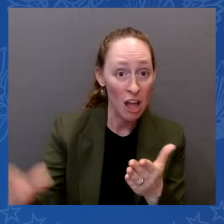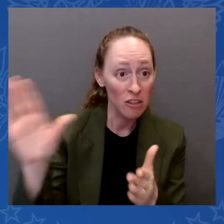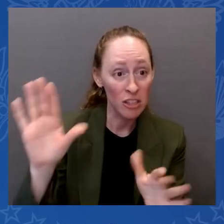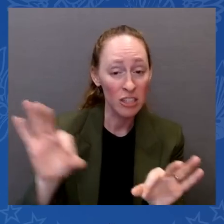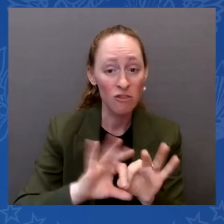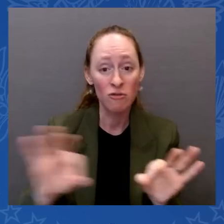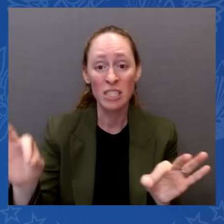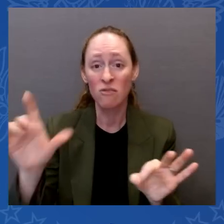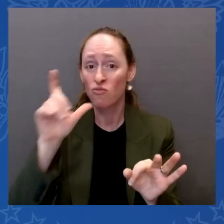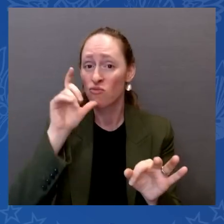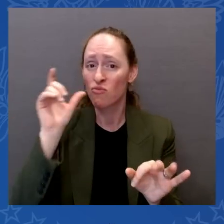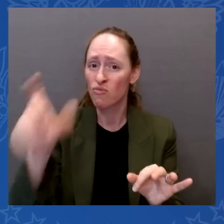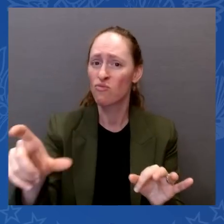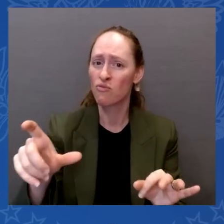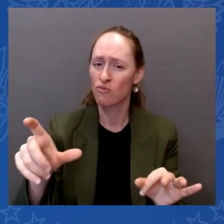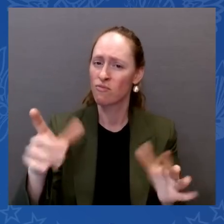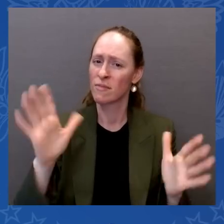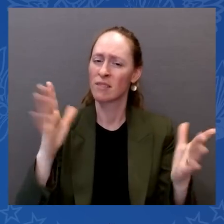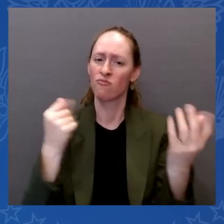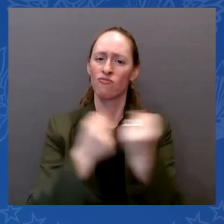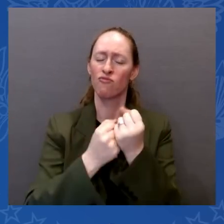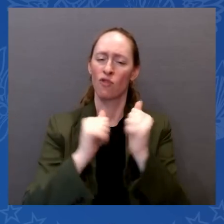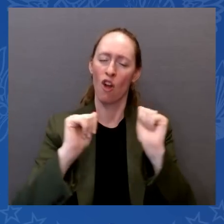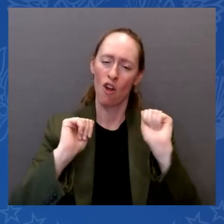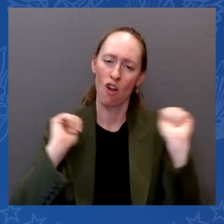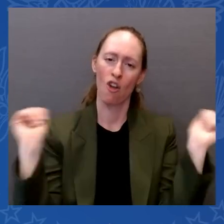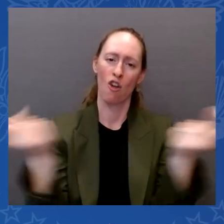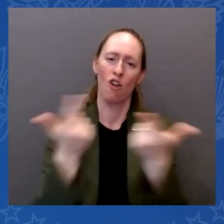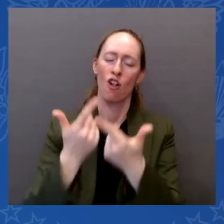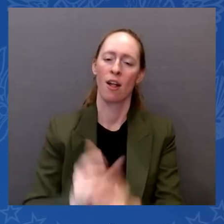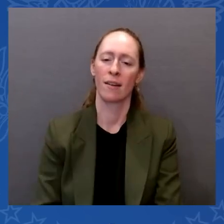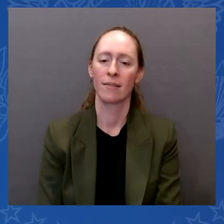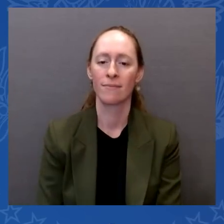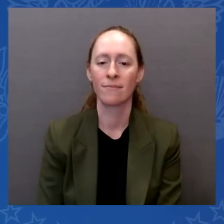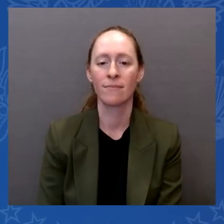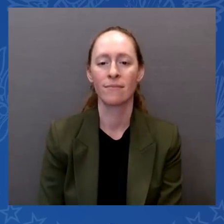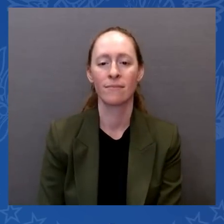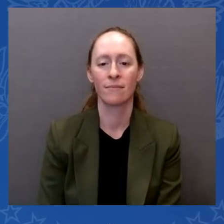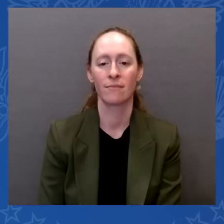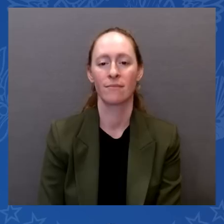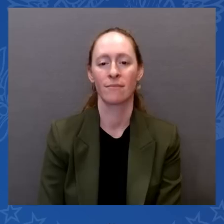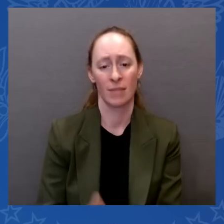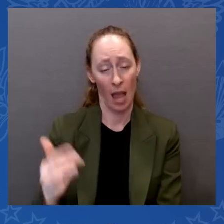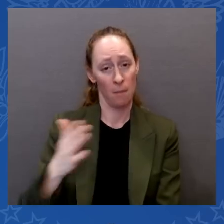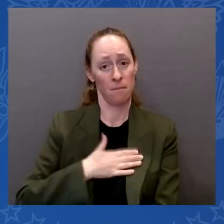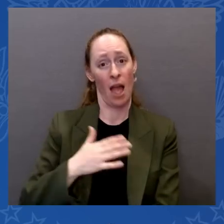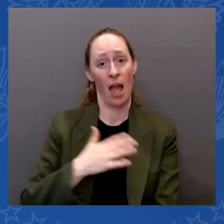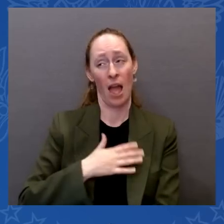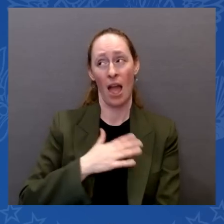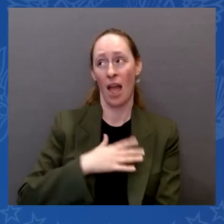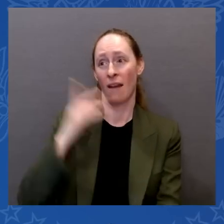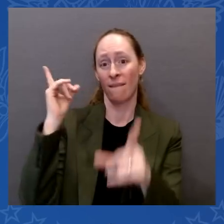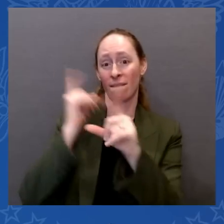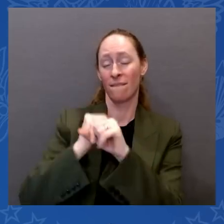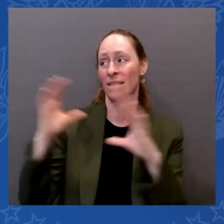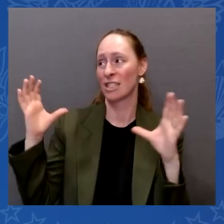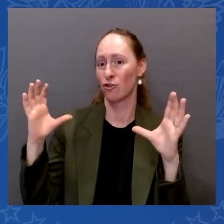like this one, and we're taking that vision to a reality. This is what it looks like when America comes together to get something done.